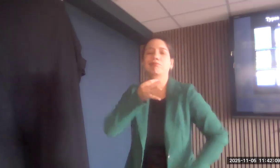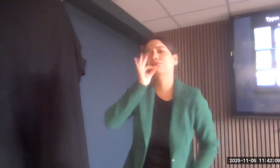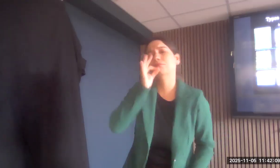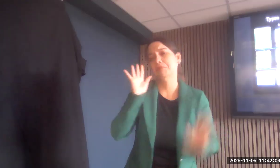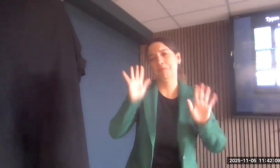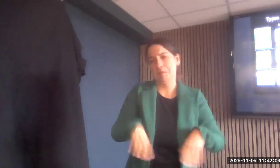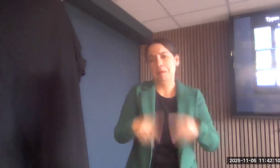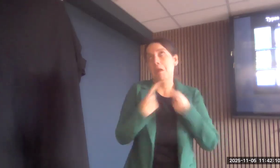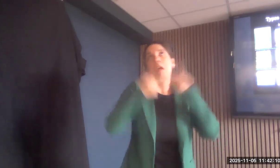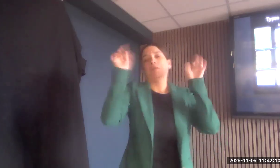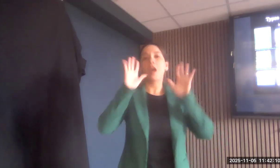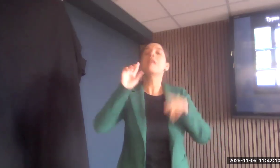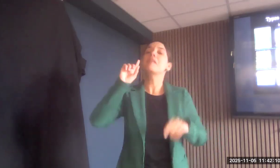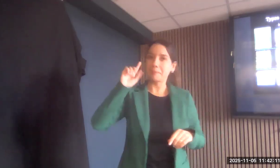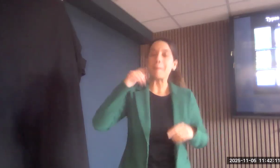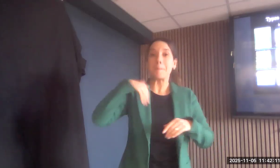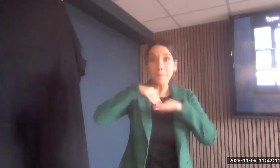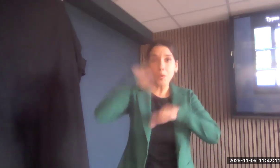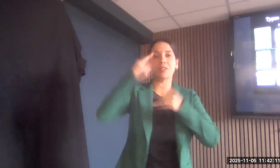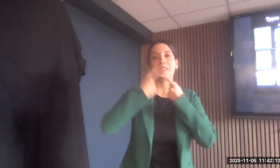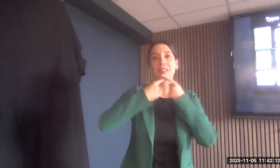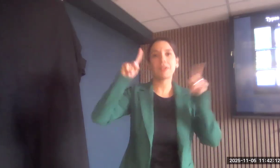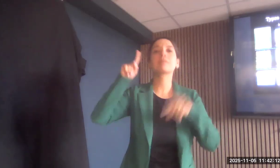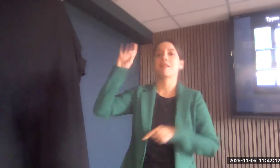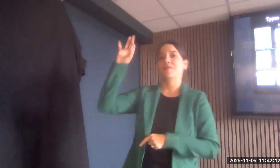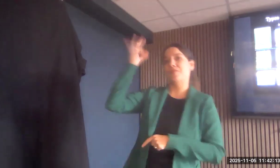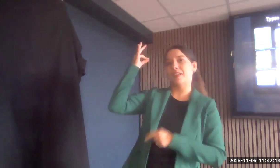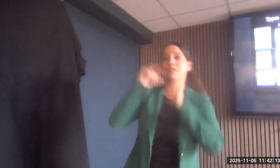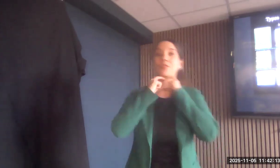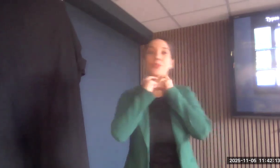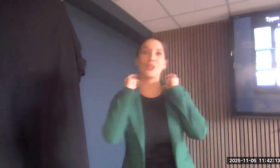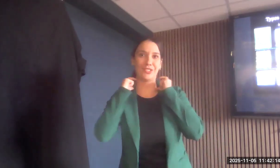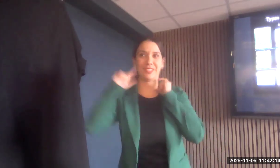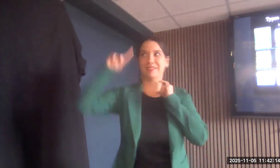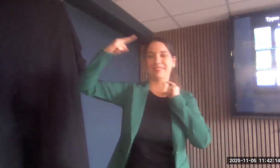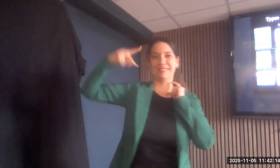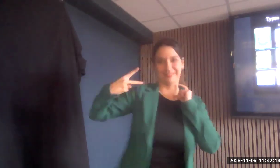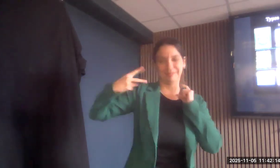And then thirdly, again, in more recent times, we found they're completely separate.